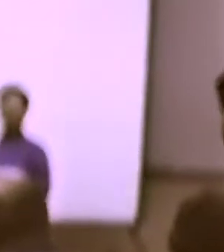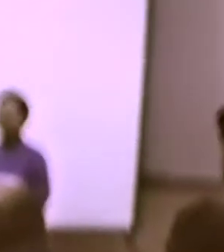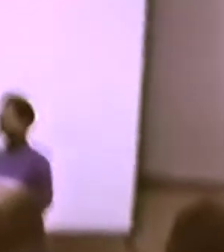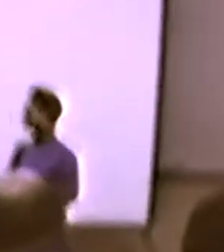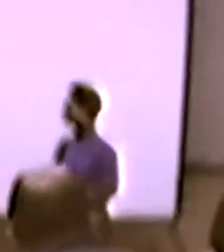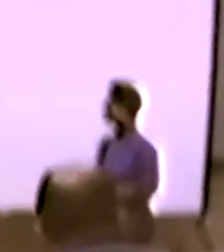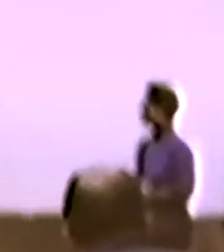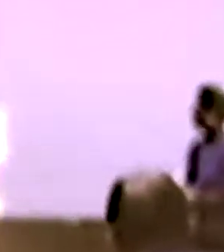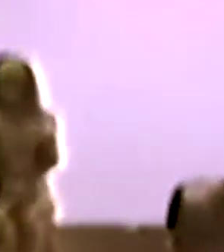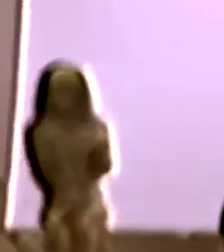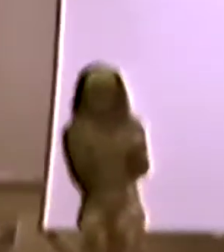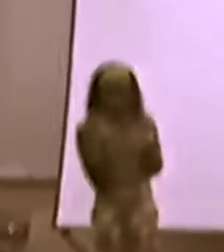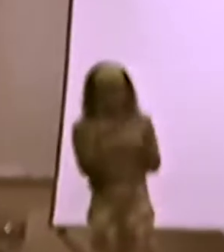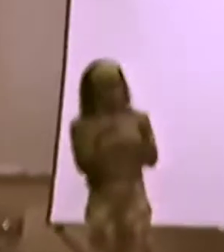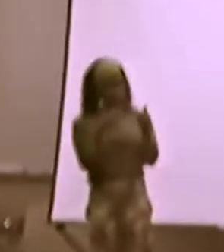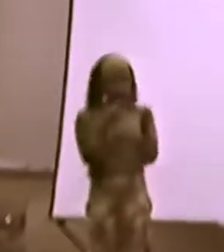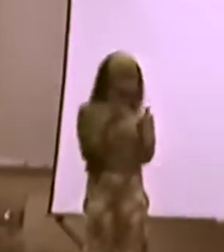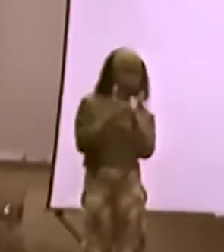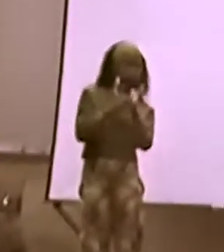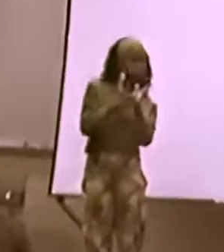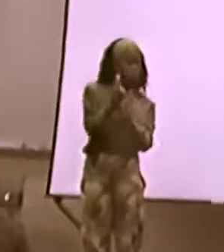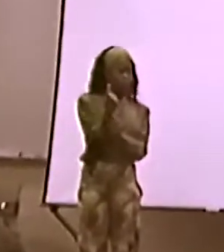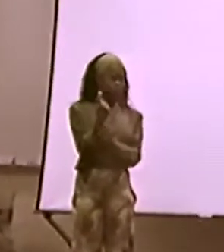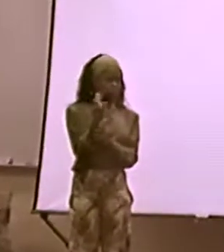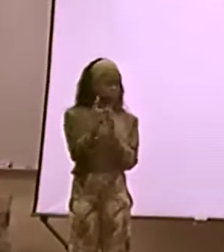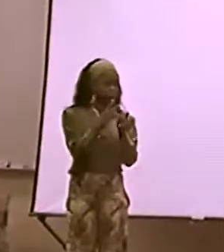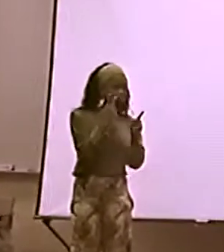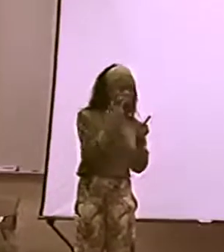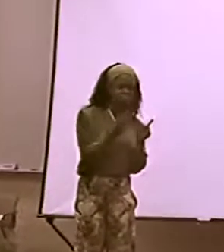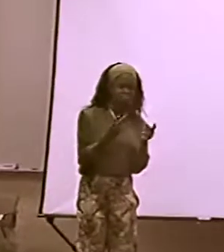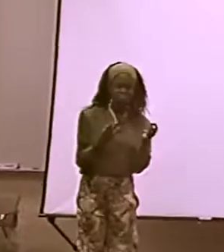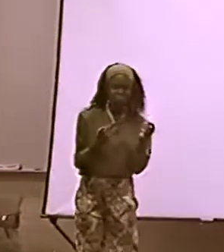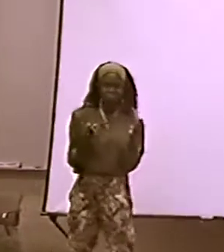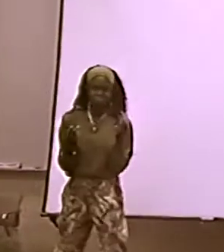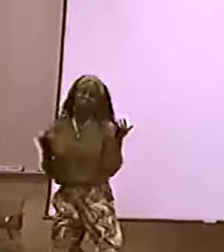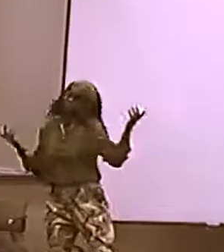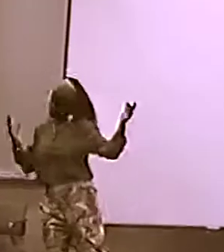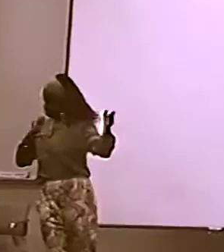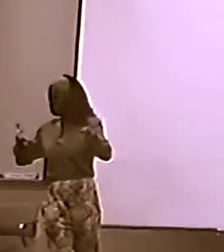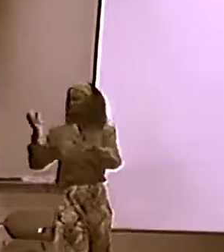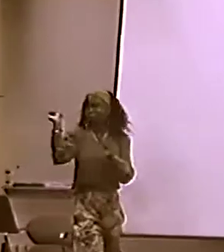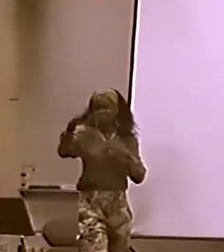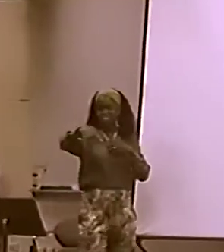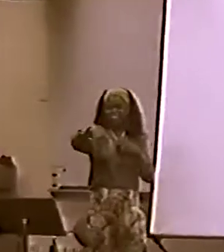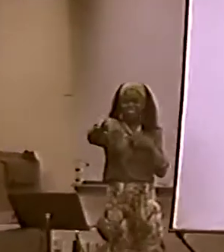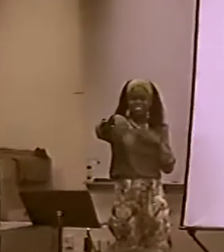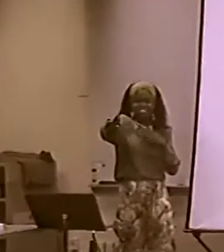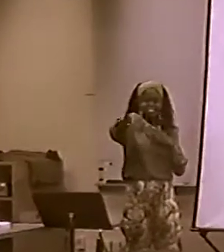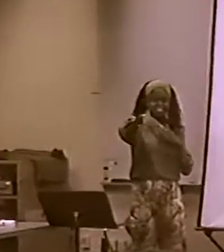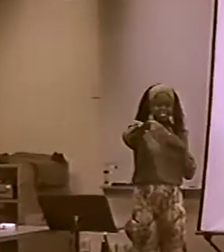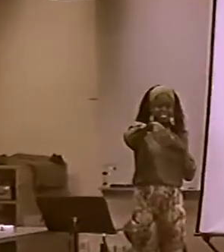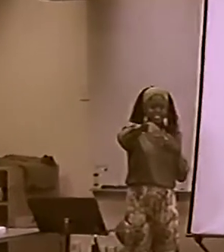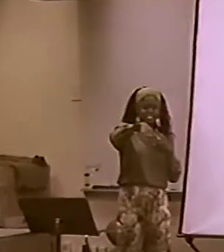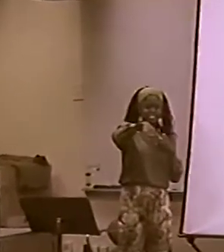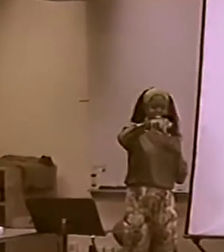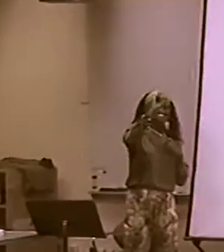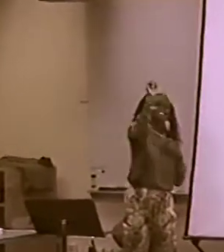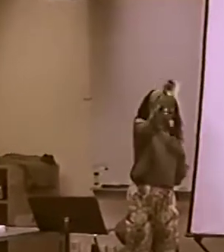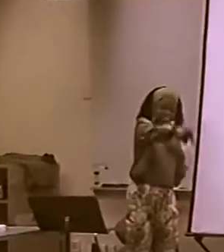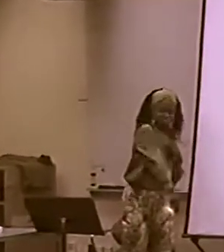THE SAME WAY YOU'D HAVE-- THE SAME WAY A BLACK PERSON WOULDN'T NECESSARILY SIGN BLACK ENGLISH ... BECAUSE OF WHAT I'M TALKING ABOUT.